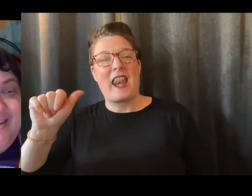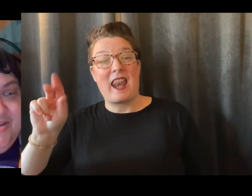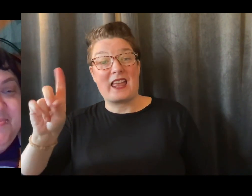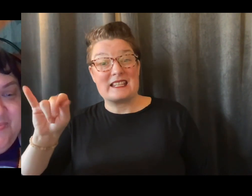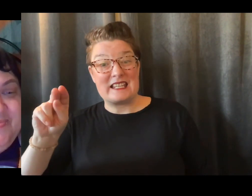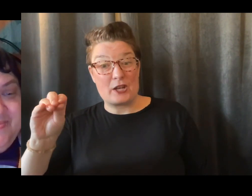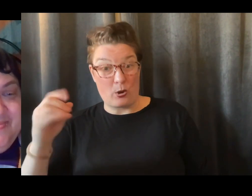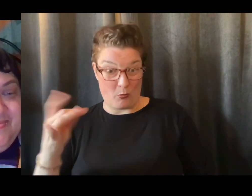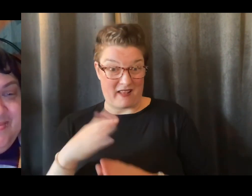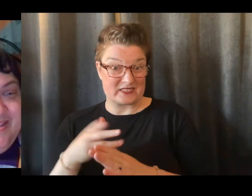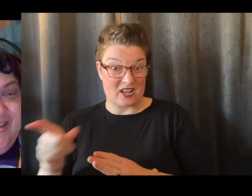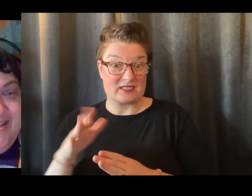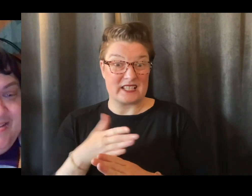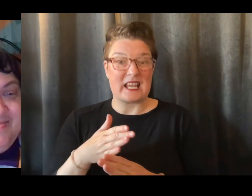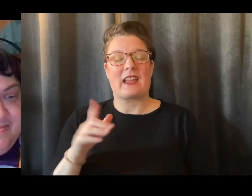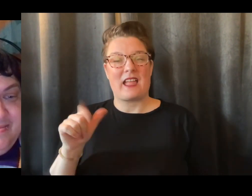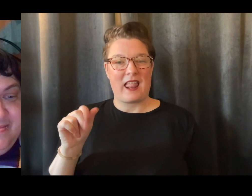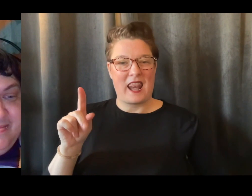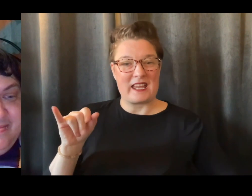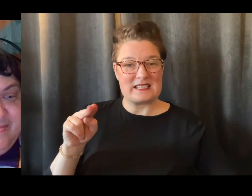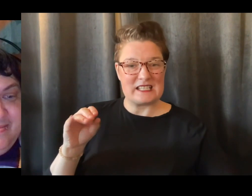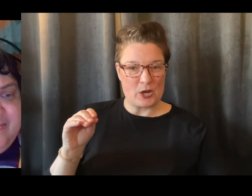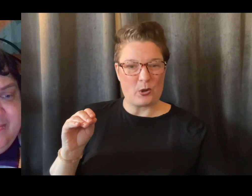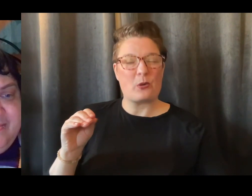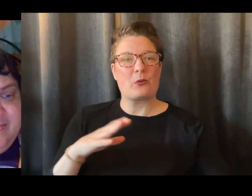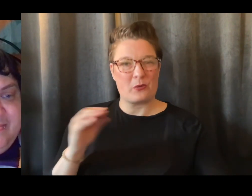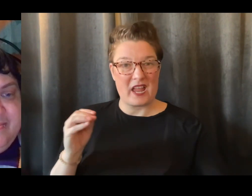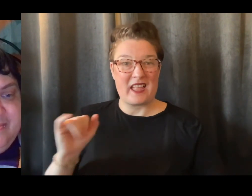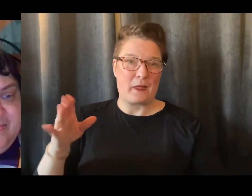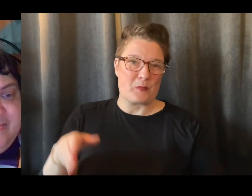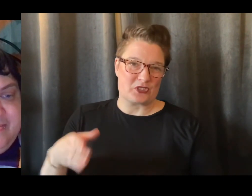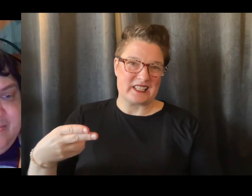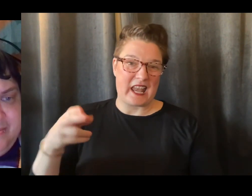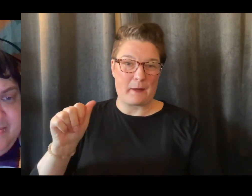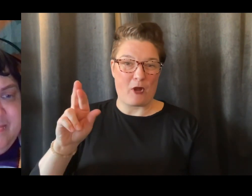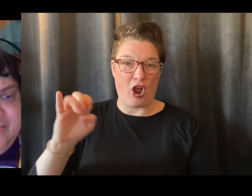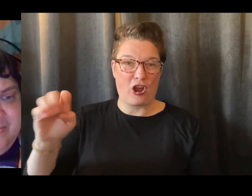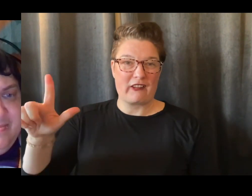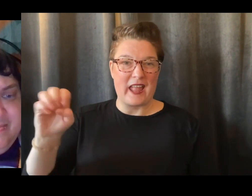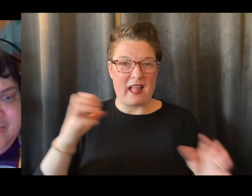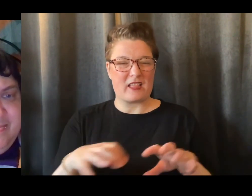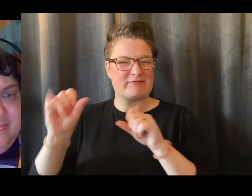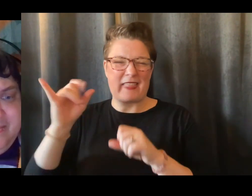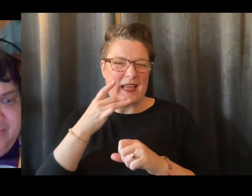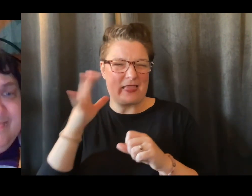Rebekah: Yeah, and This person, Arielle, did like a light box puppet show to go along with it. It was incredible.